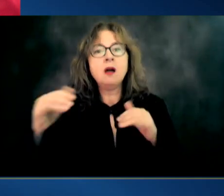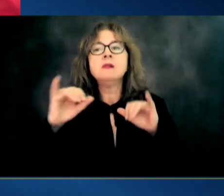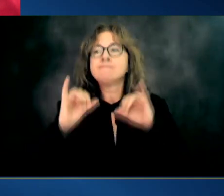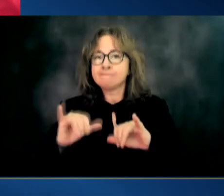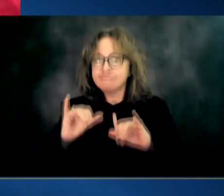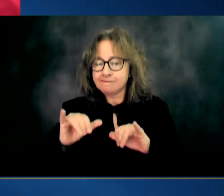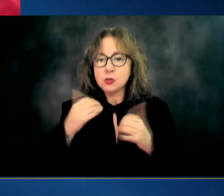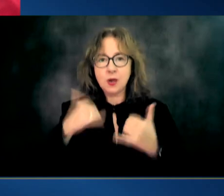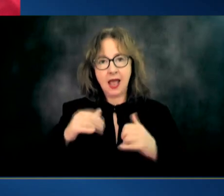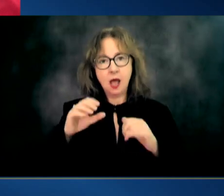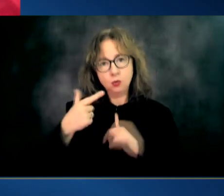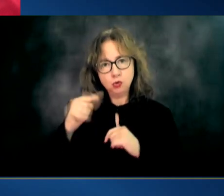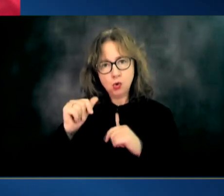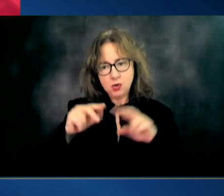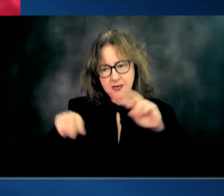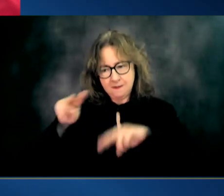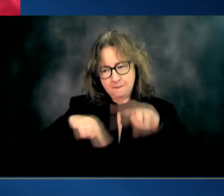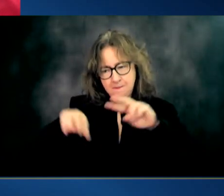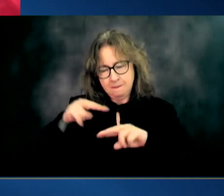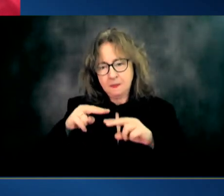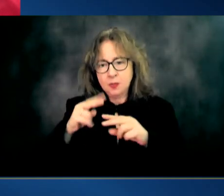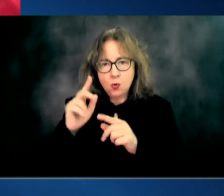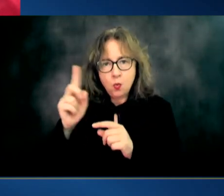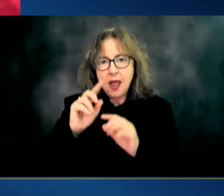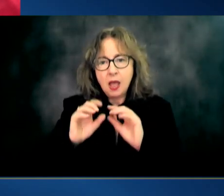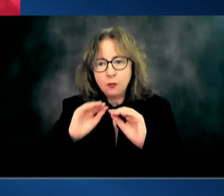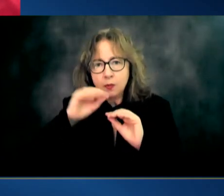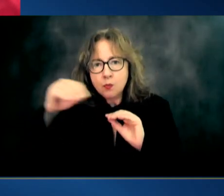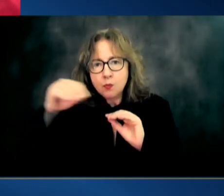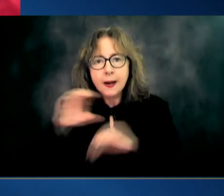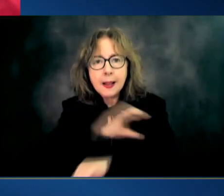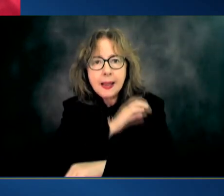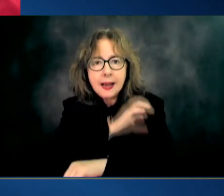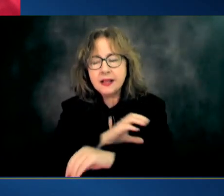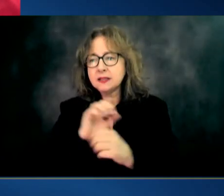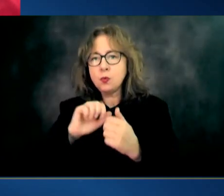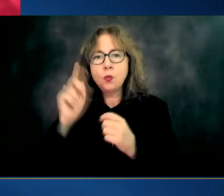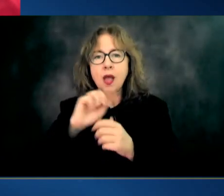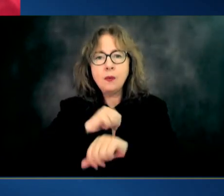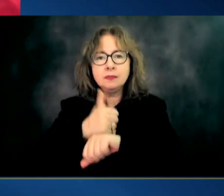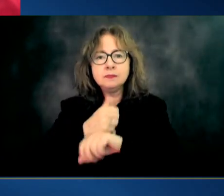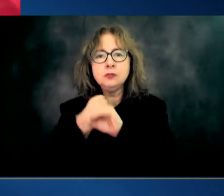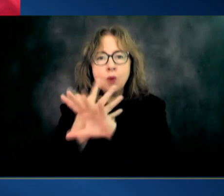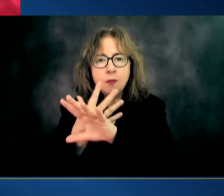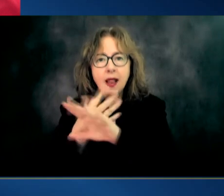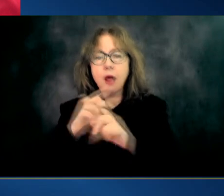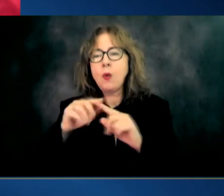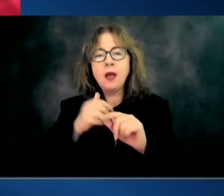including where sickle cell clinics are placed, telehealth services and mobile services.